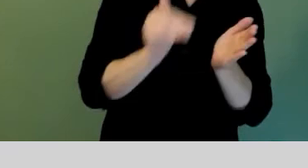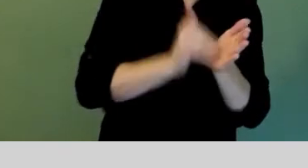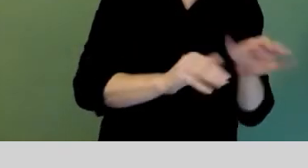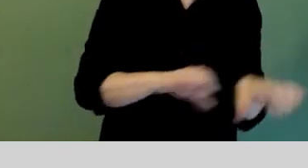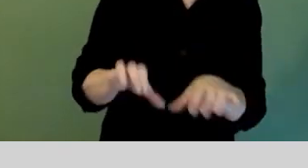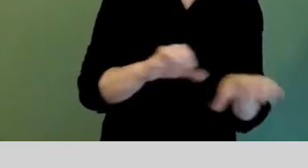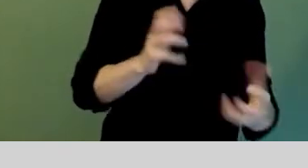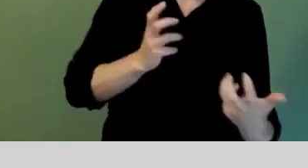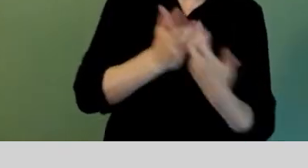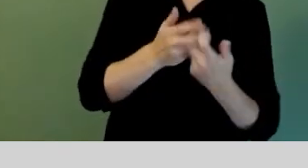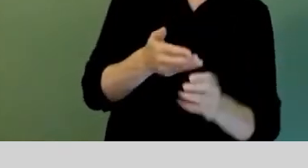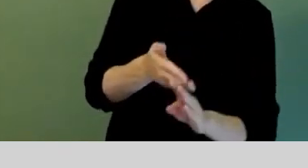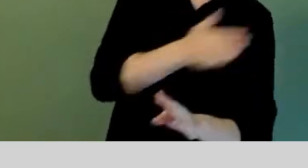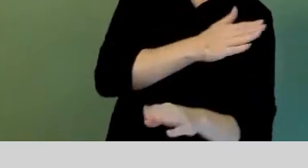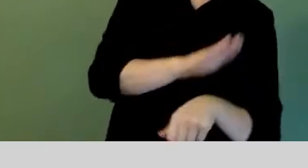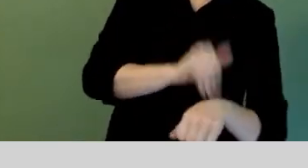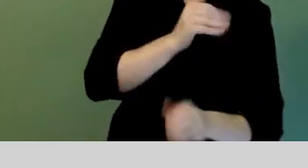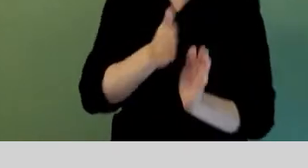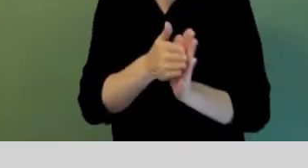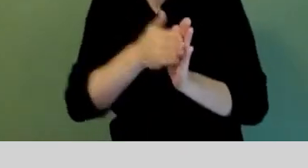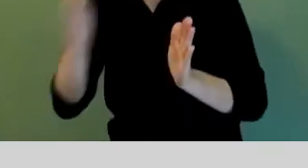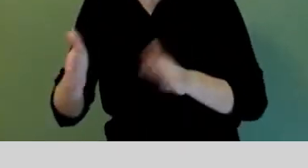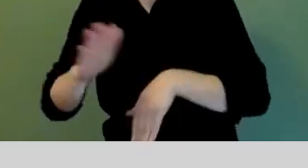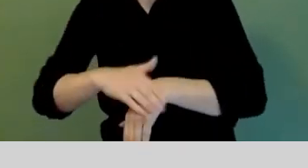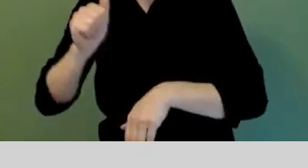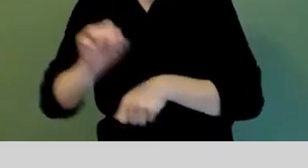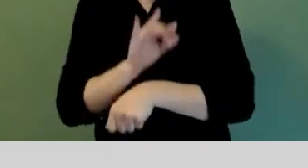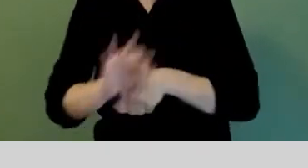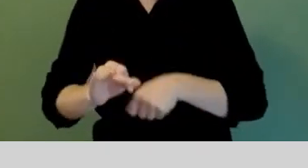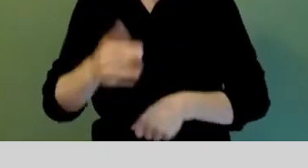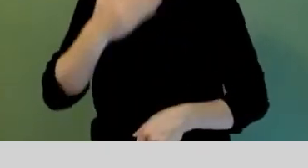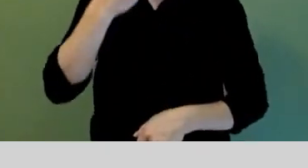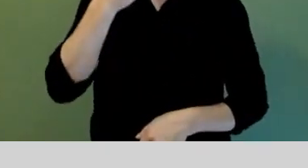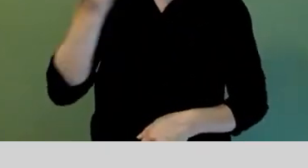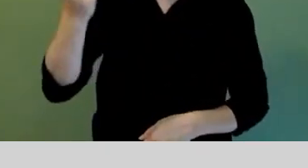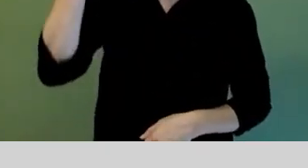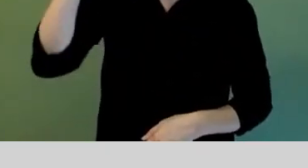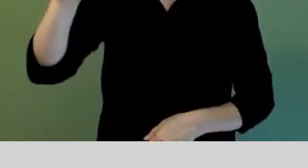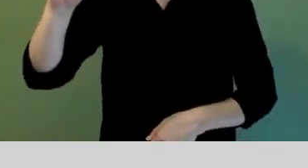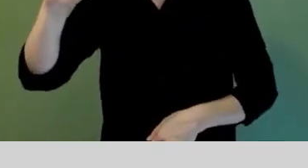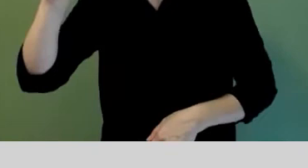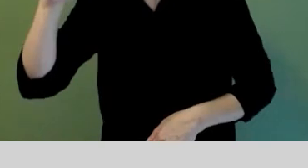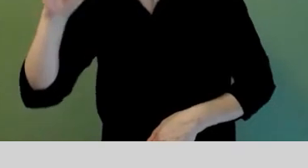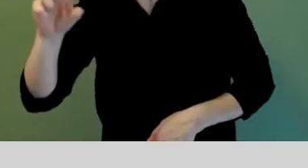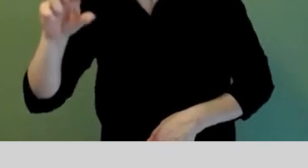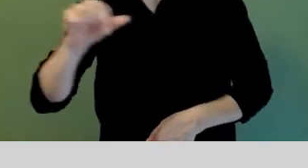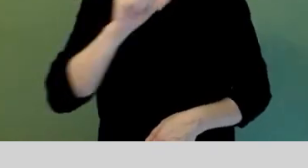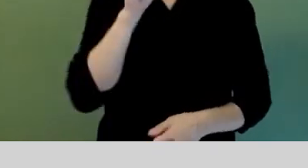of a function that I'm much better suited to wrapping than they are to using mix-ins or other object oriented behavior.